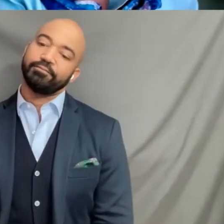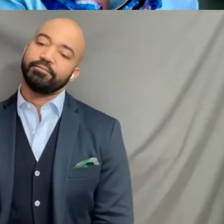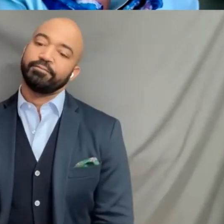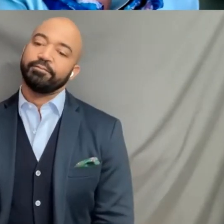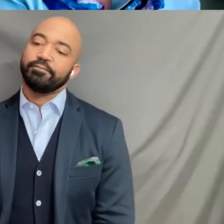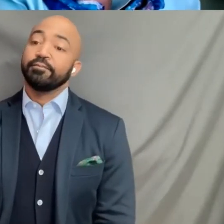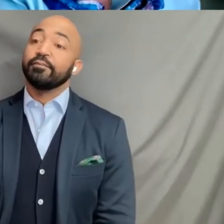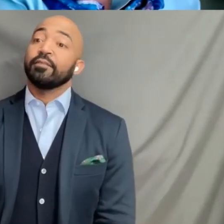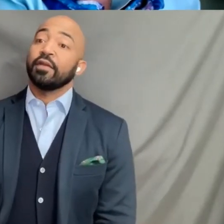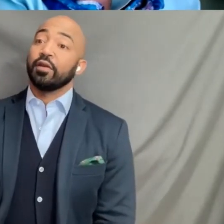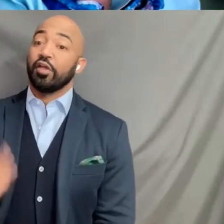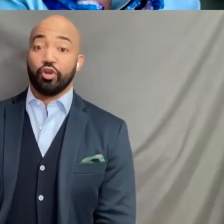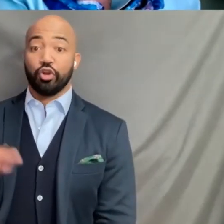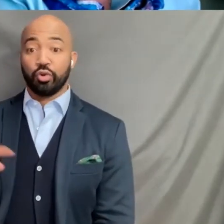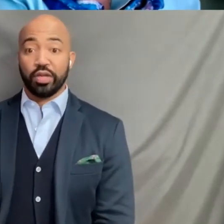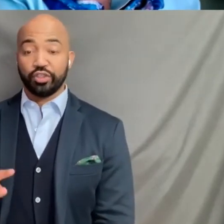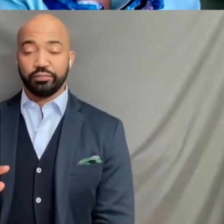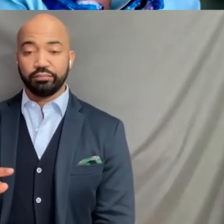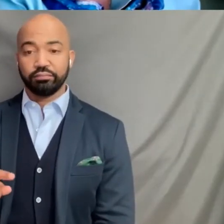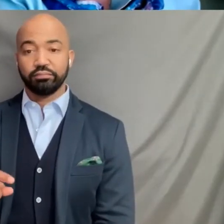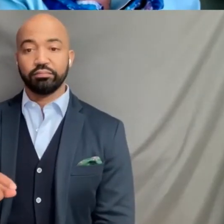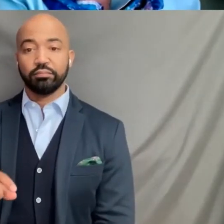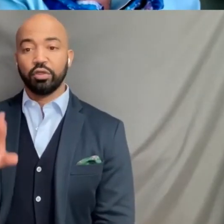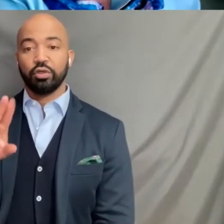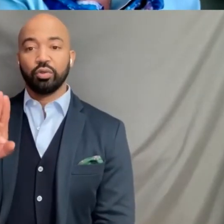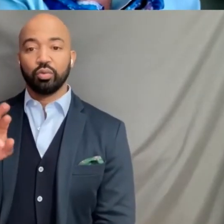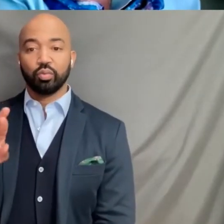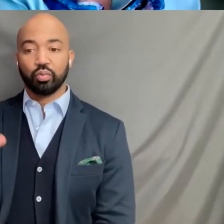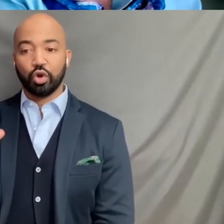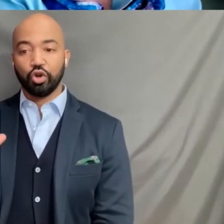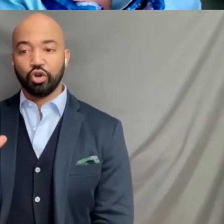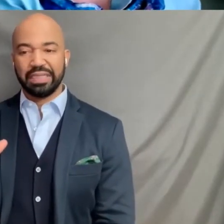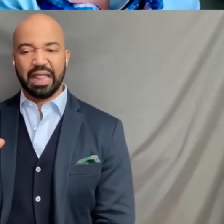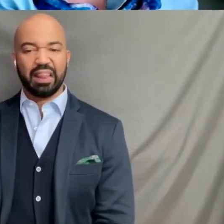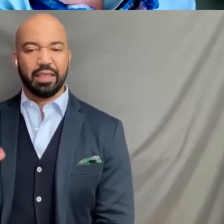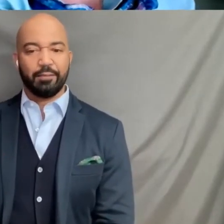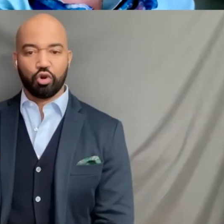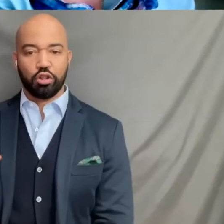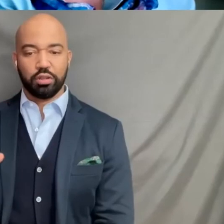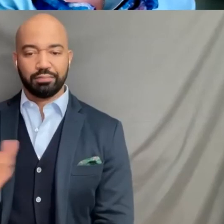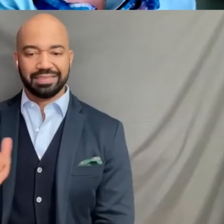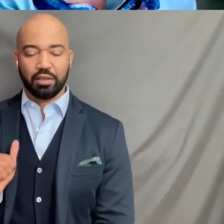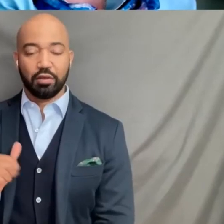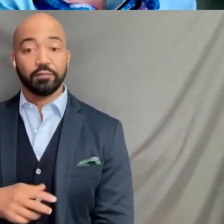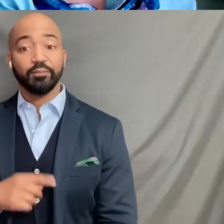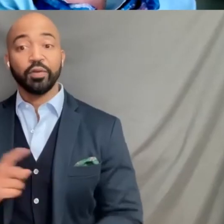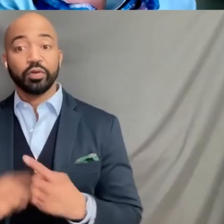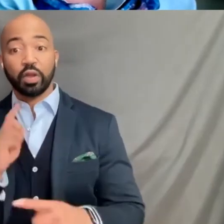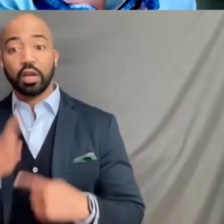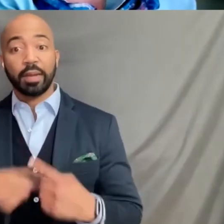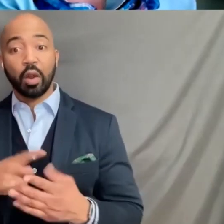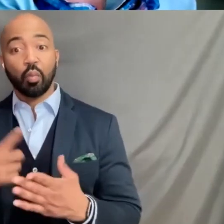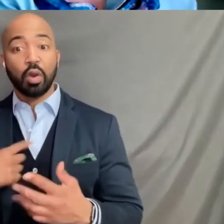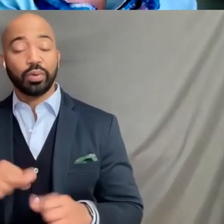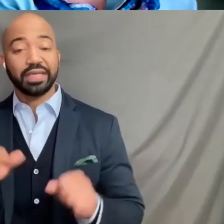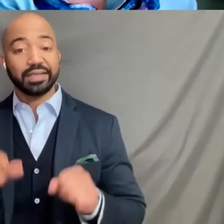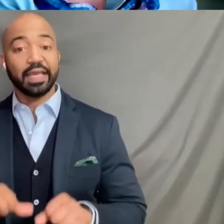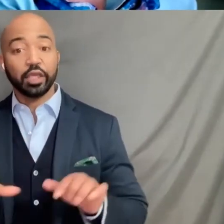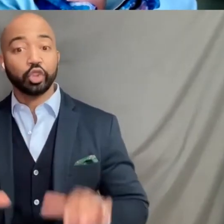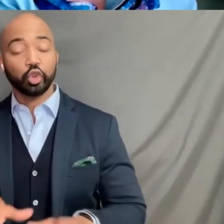And the other is, rural liberal here. I find it frustrating when we talk about what we can do to improve things